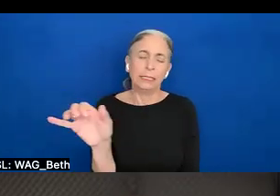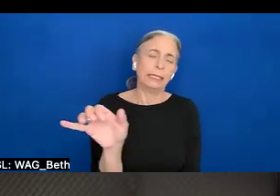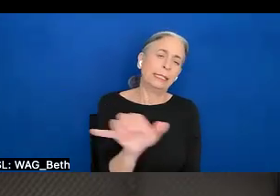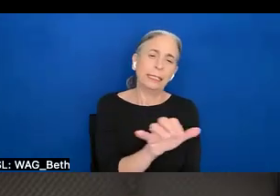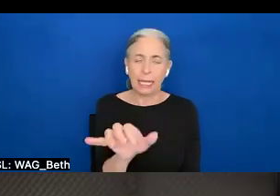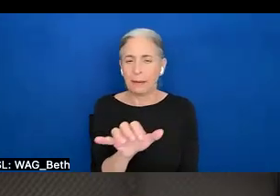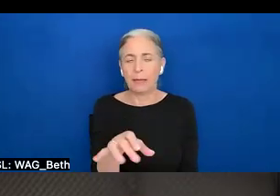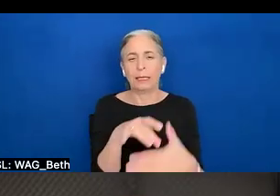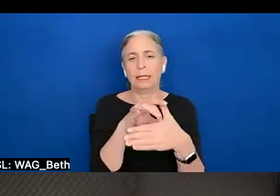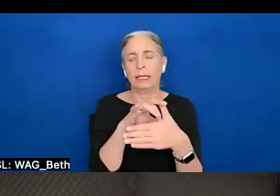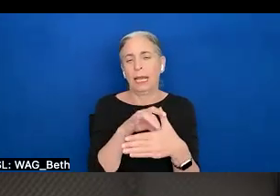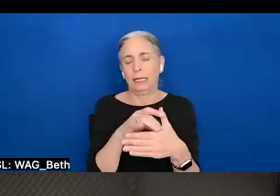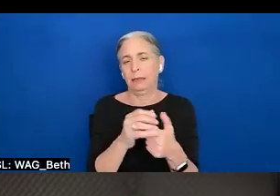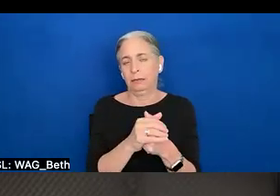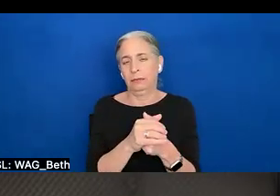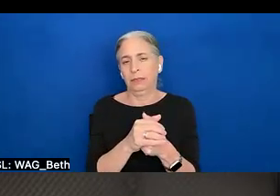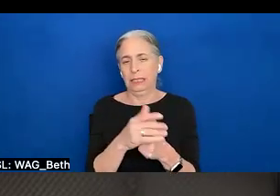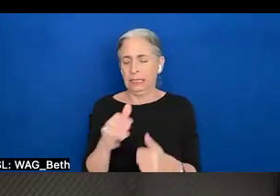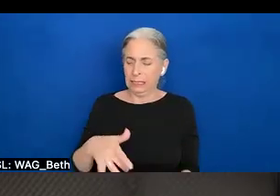You get the same feeling of the content.